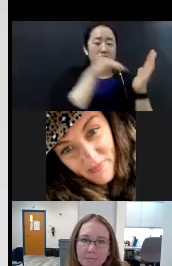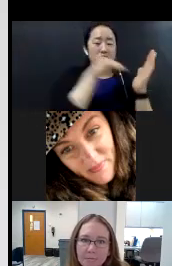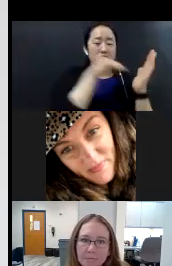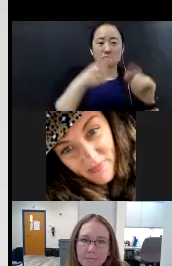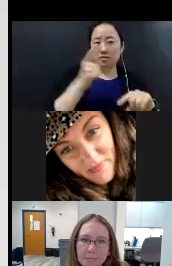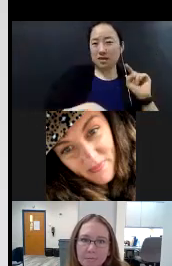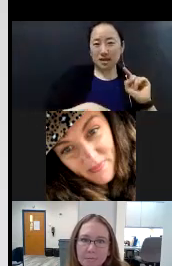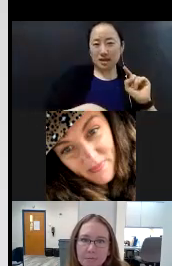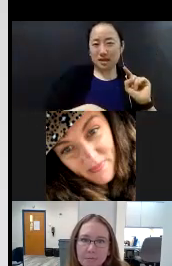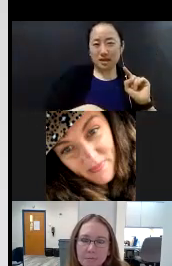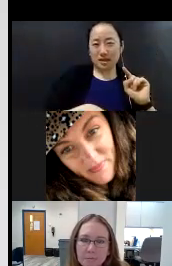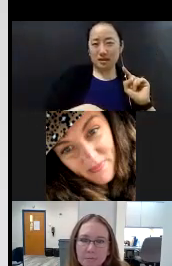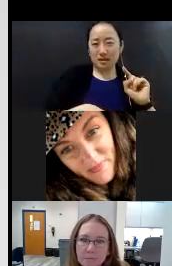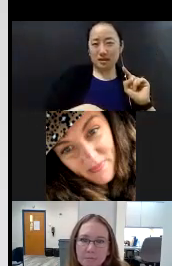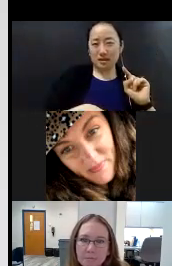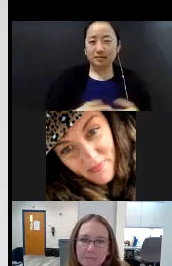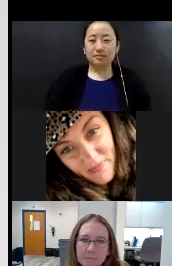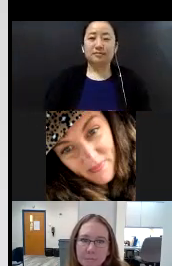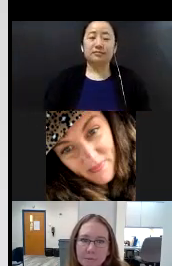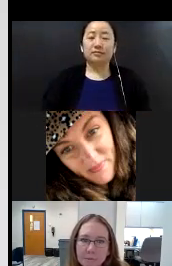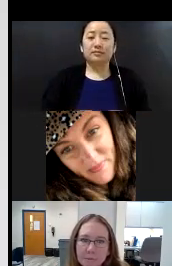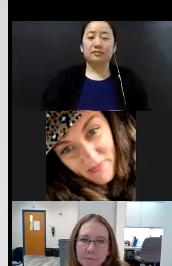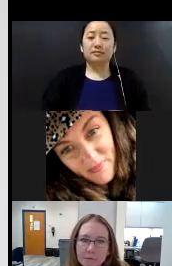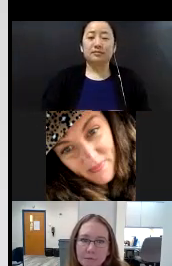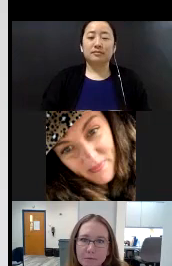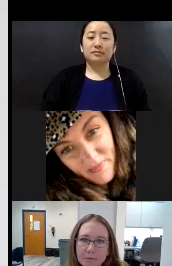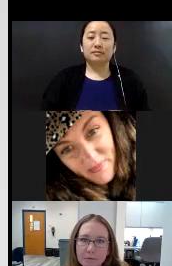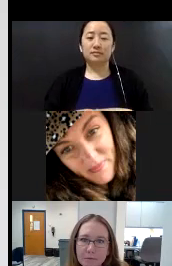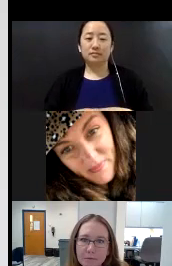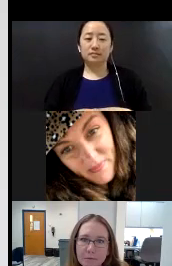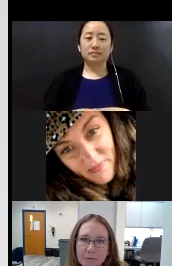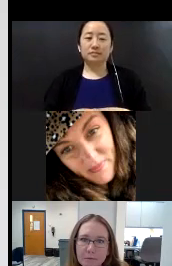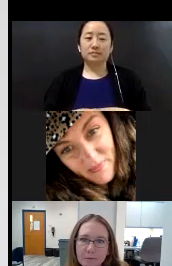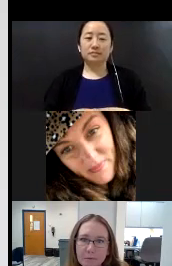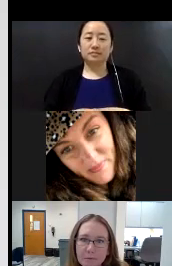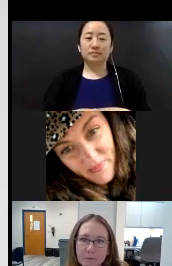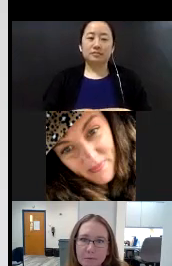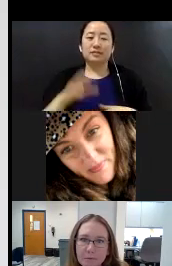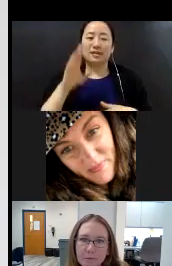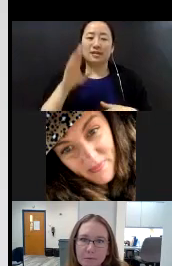LIKE AN IMAGE, LIKE A WRITTEN IMAGE VERSUS A PICTURE.